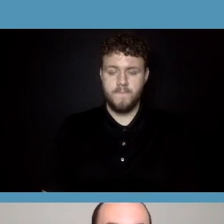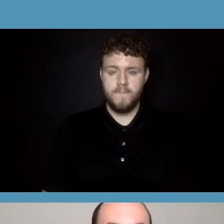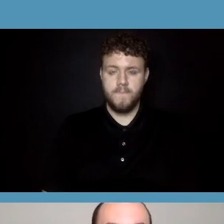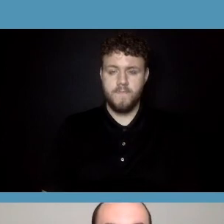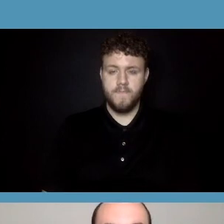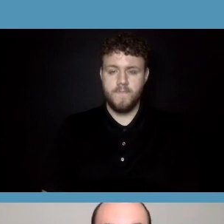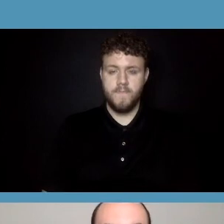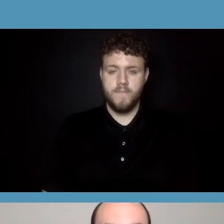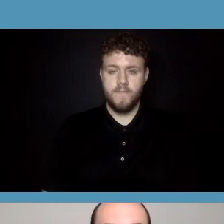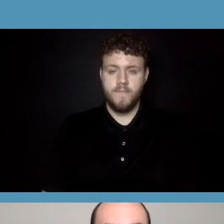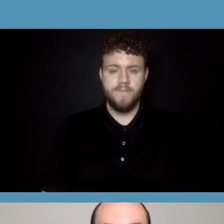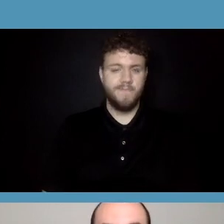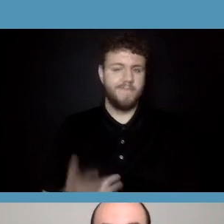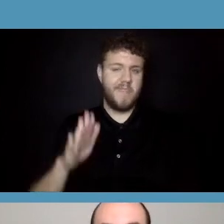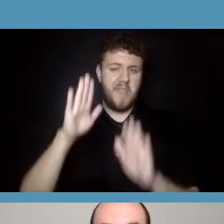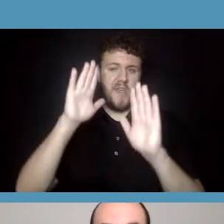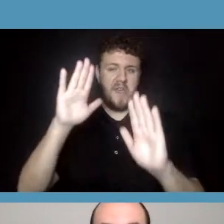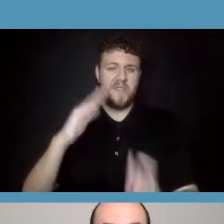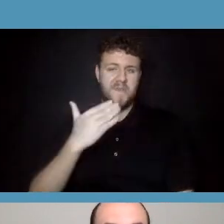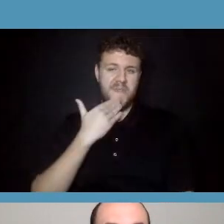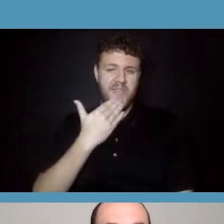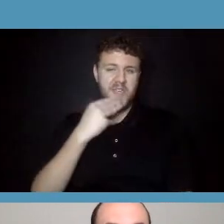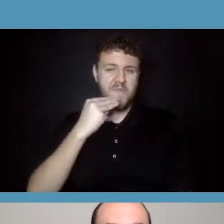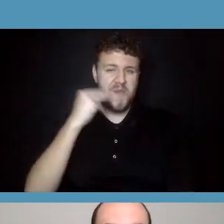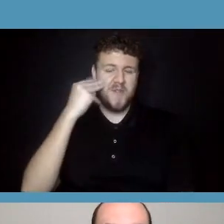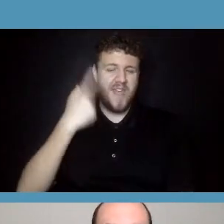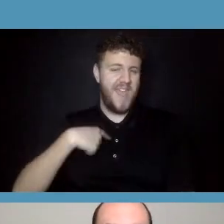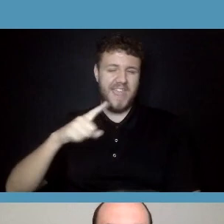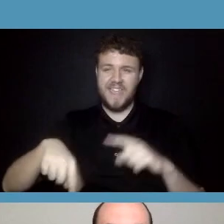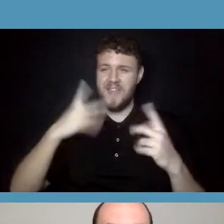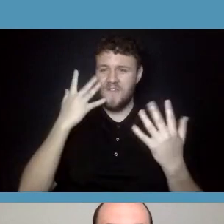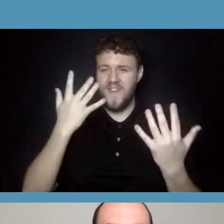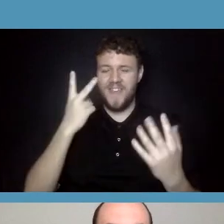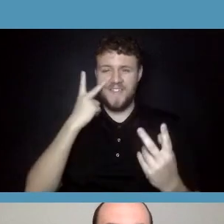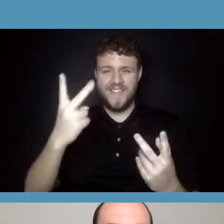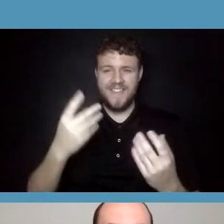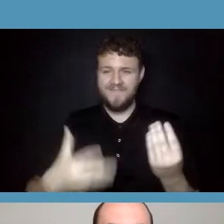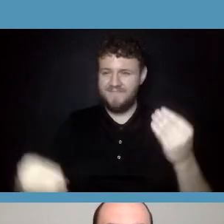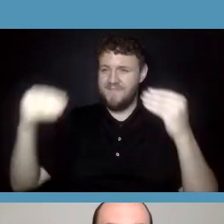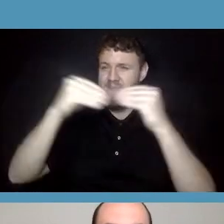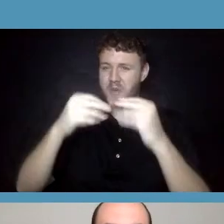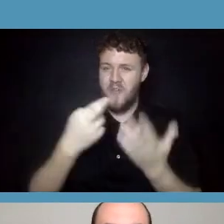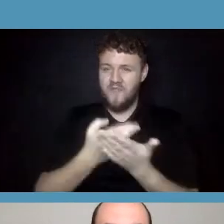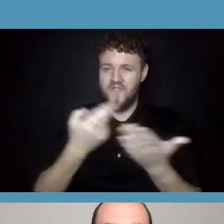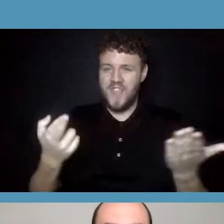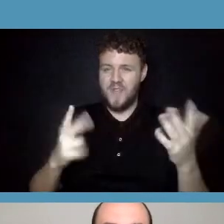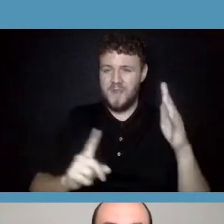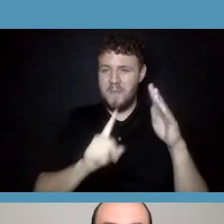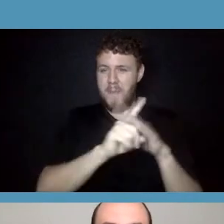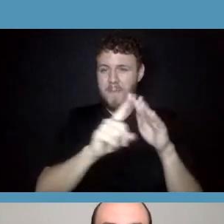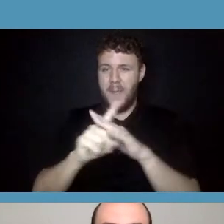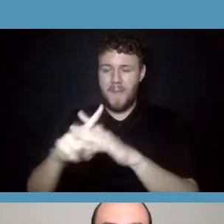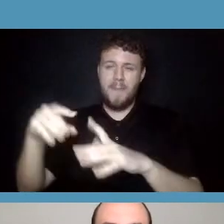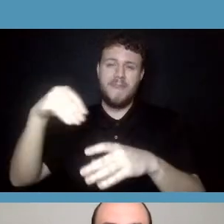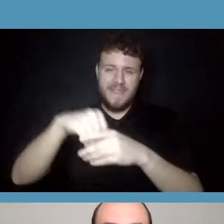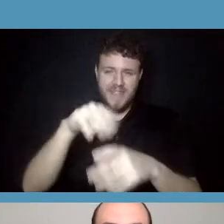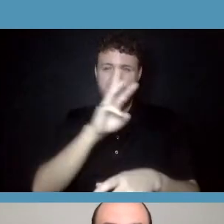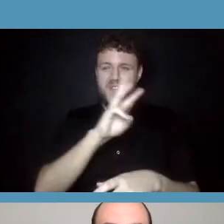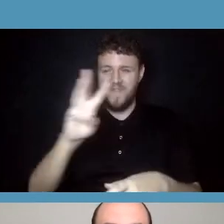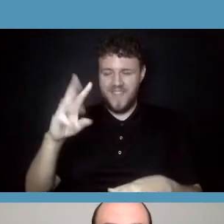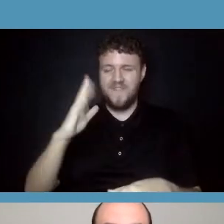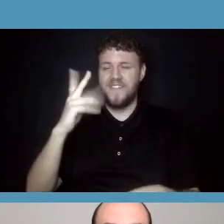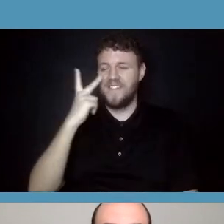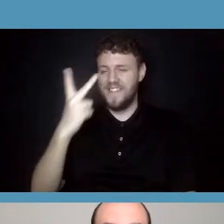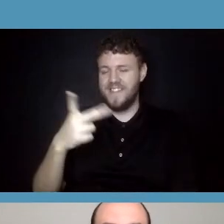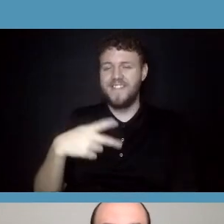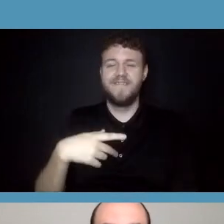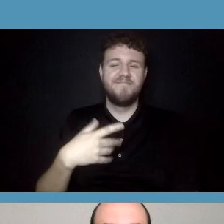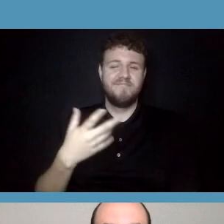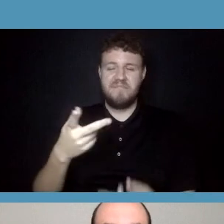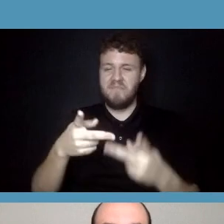That's great Meredith. And I can't wait to see all these resources pop up in the Hub and have a place to direct people